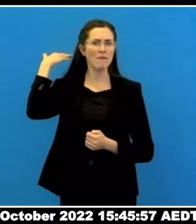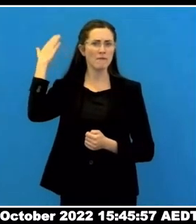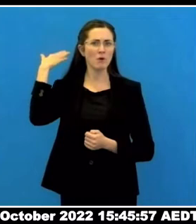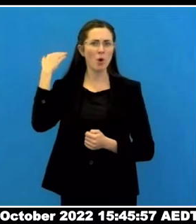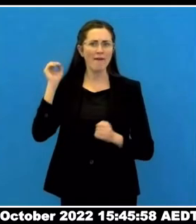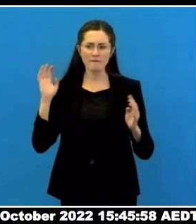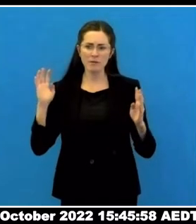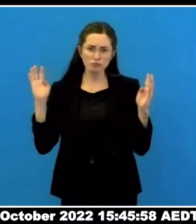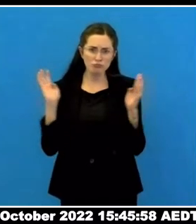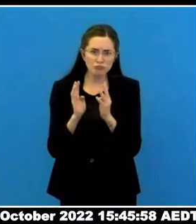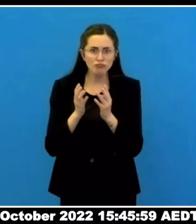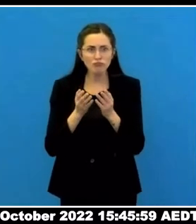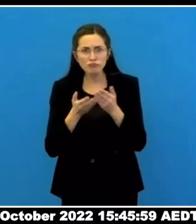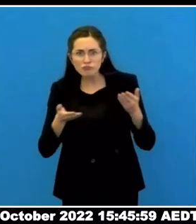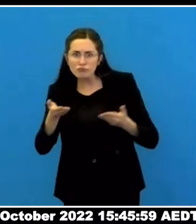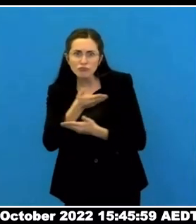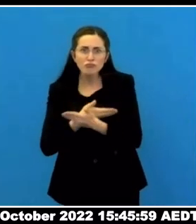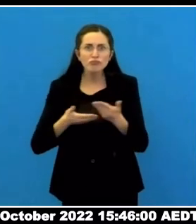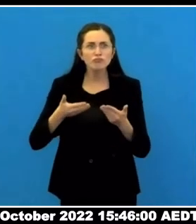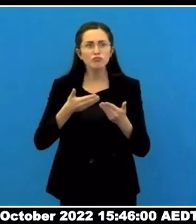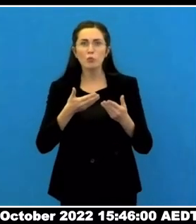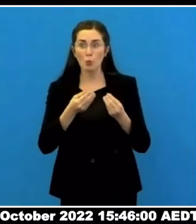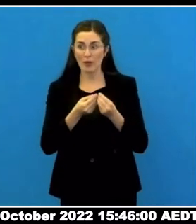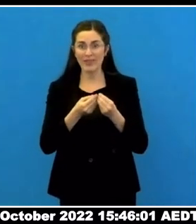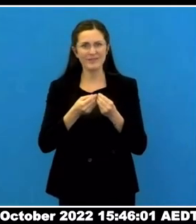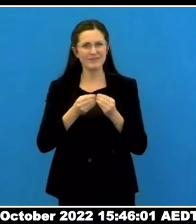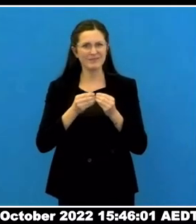to meet with the Disability Royal Commission people from Melbourne,